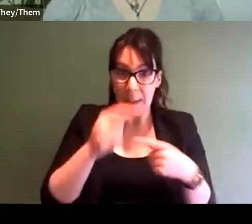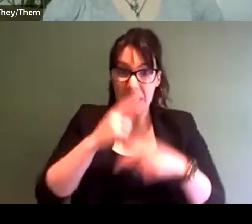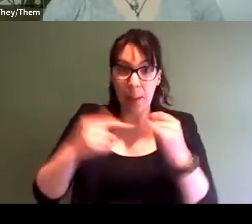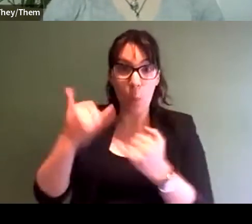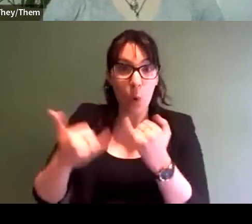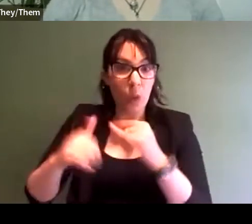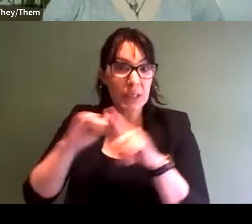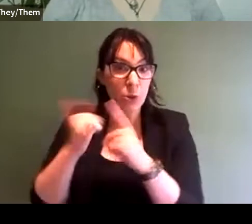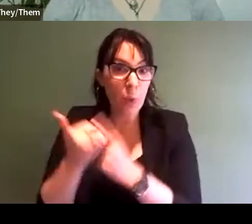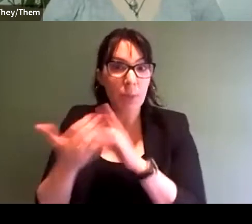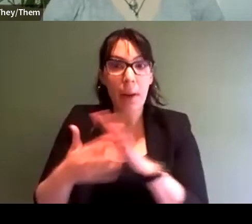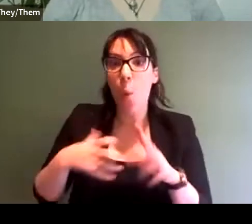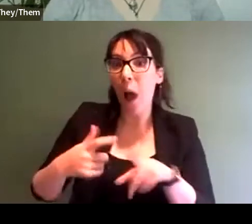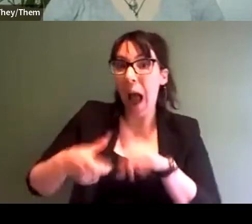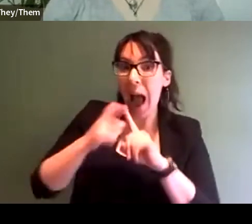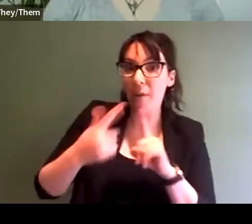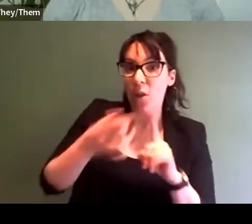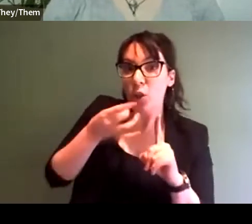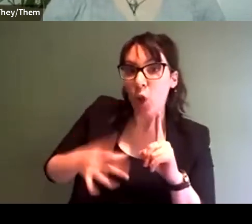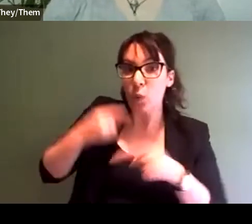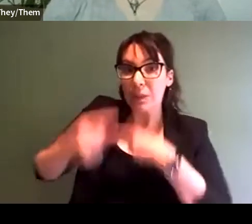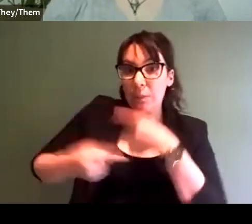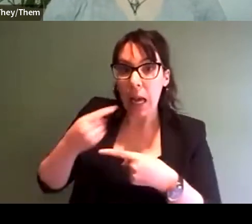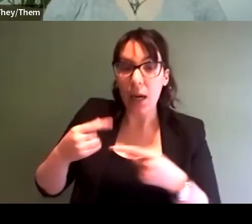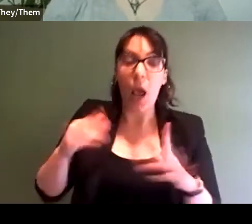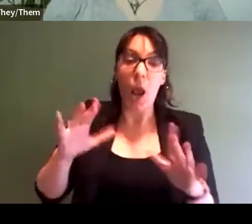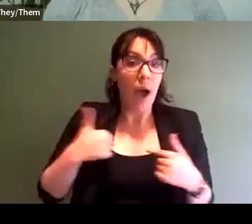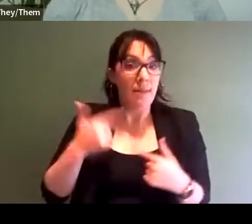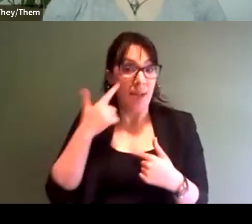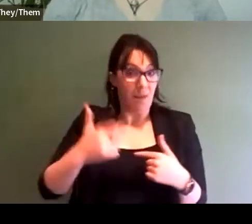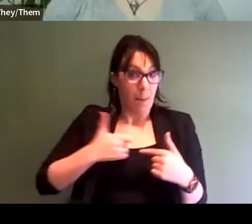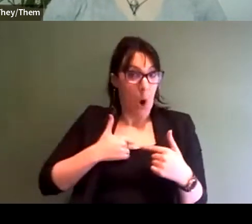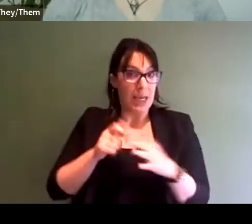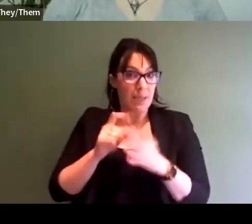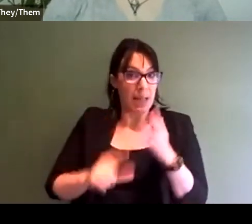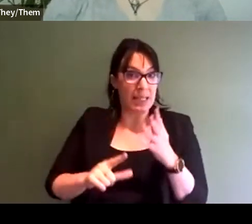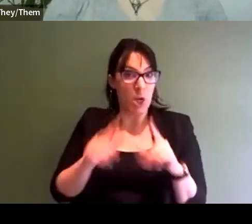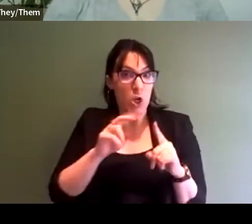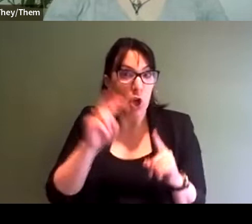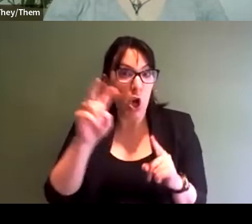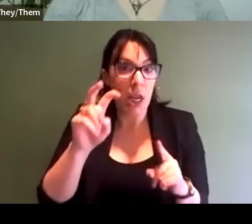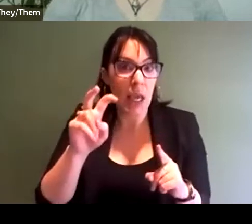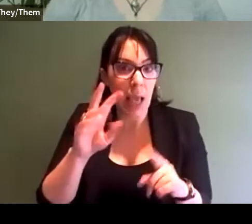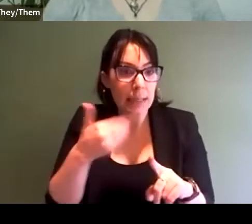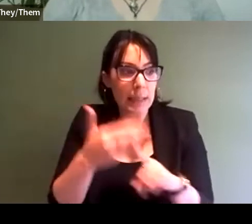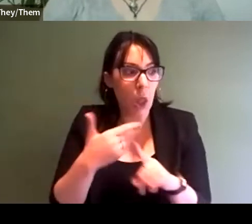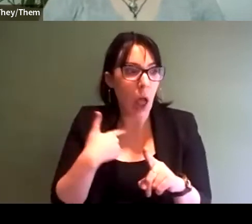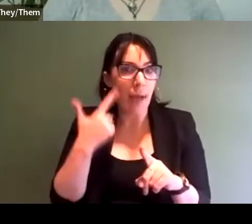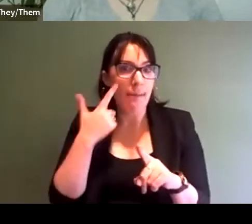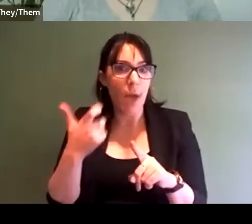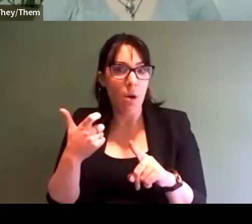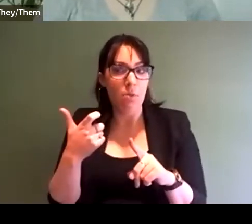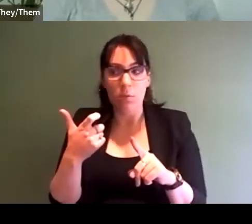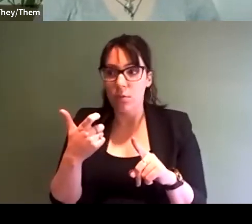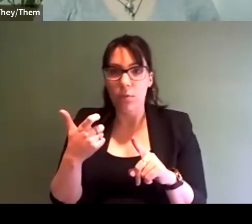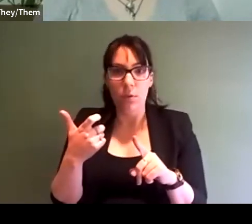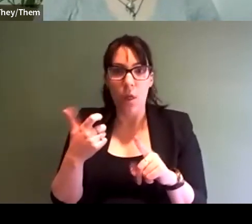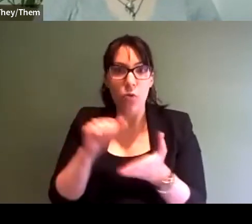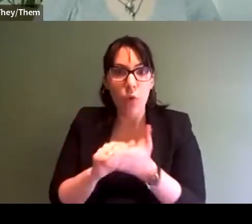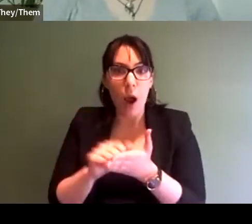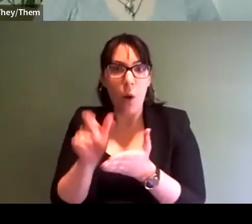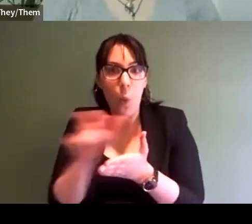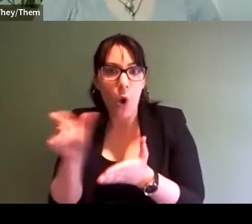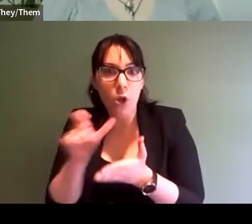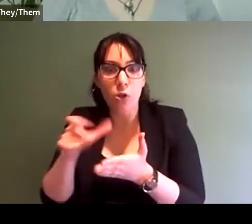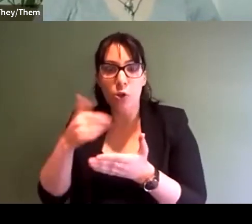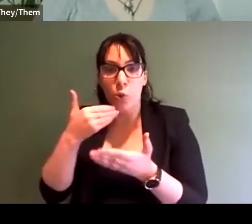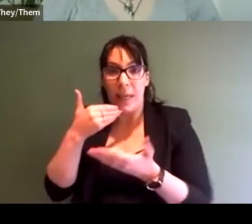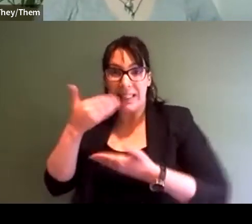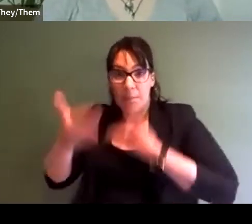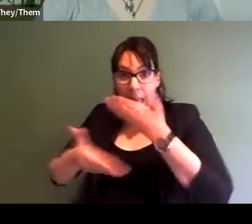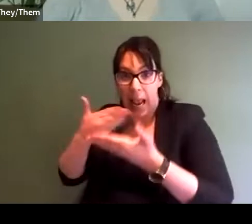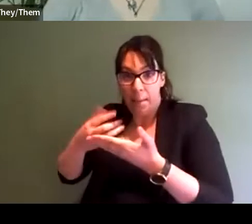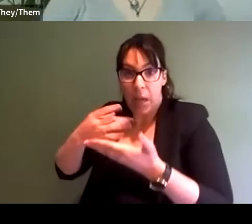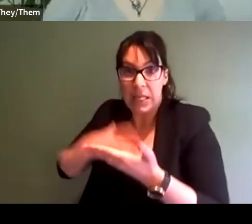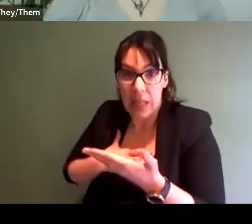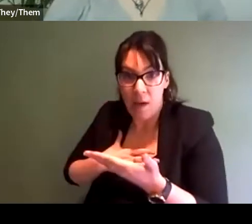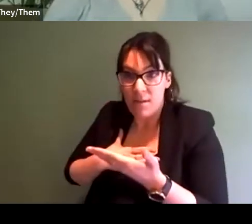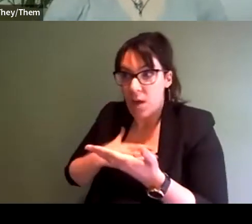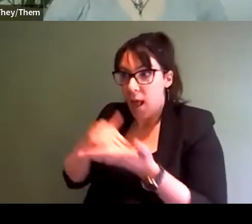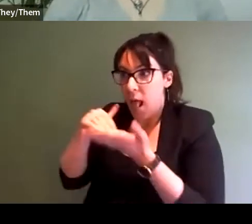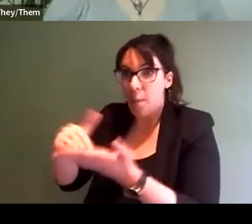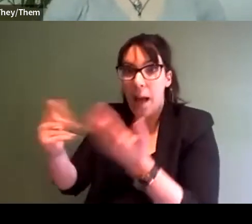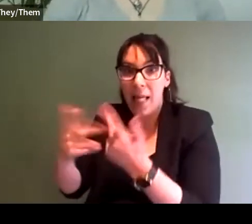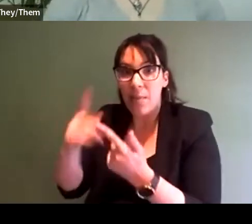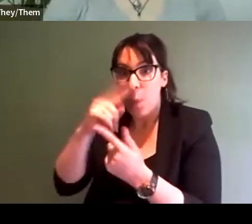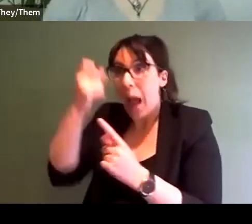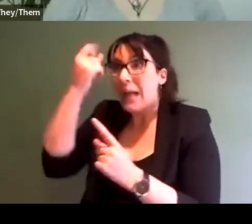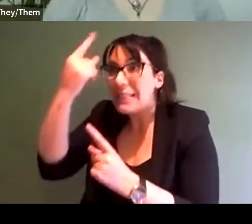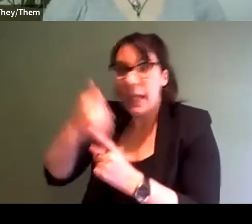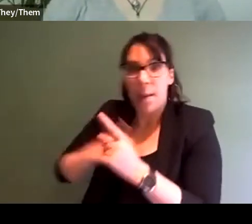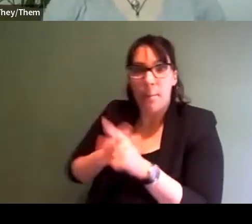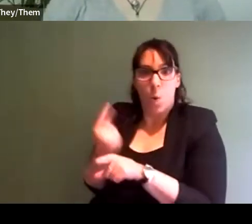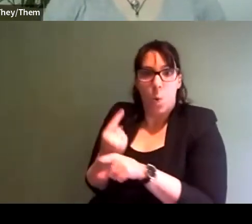And I especially found in my own disability journey that it wasn't until I started learning the language of community and the language that other people understood that I could actually self advocate because until then, I was trying to explain things